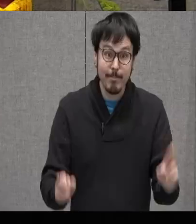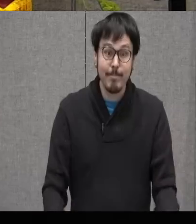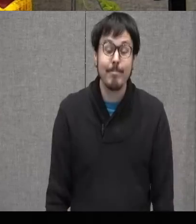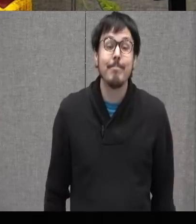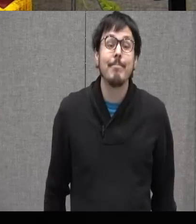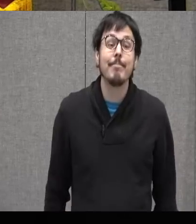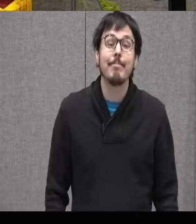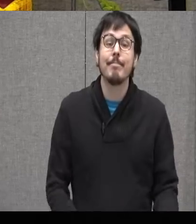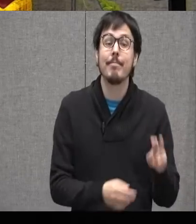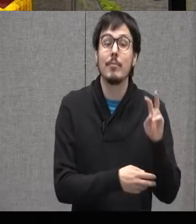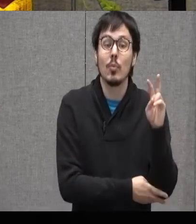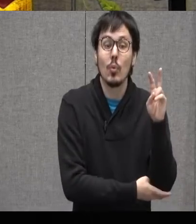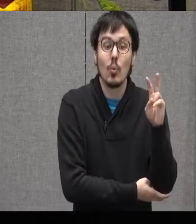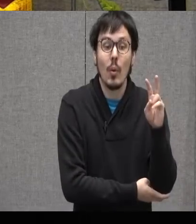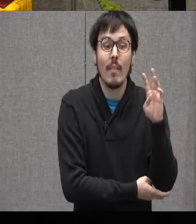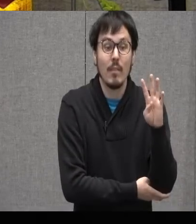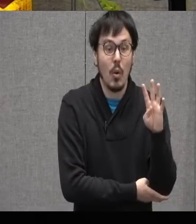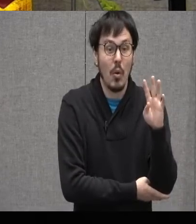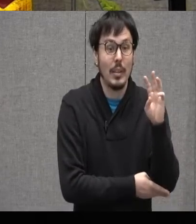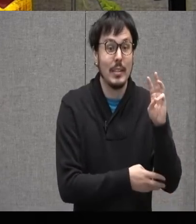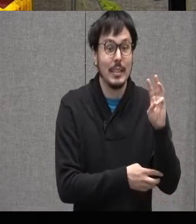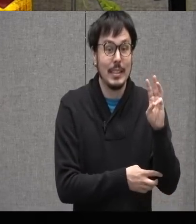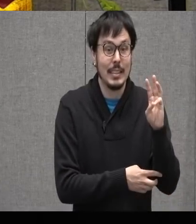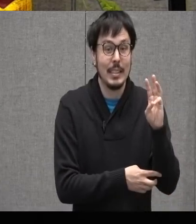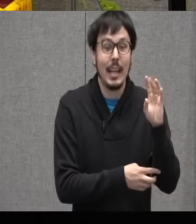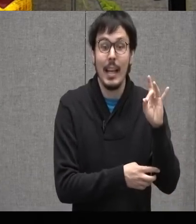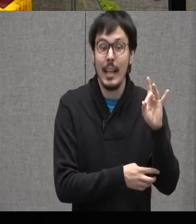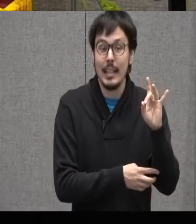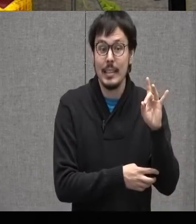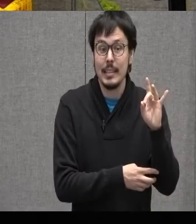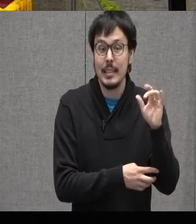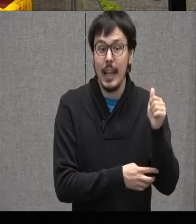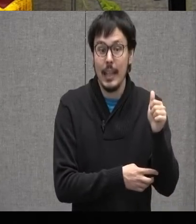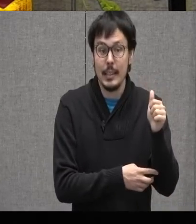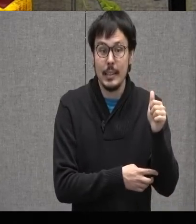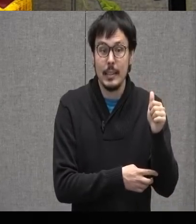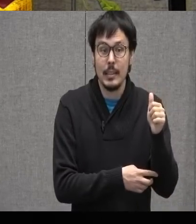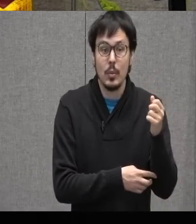Two, four, six, eight, 10, 12, 14,